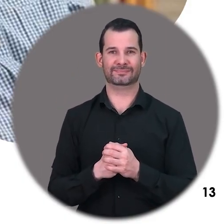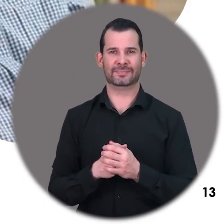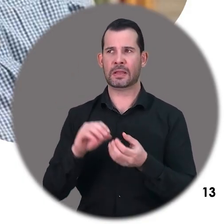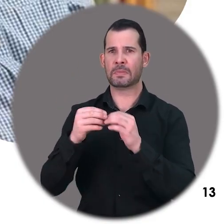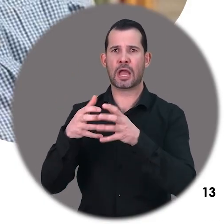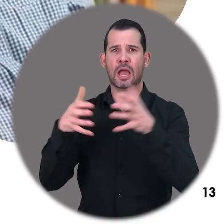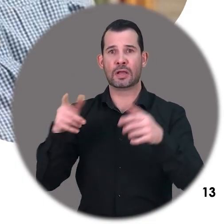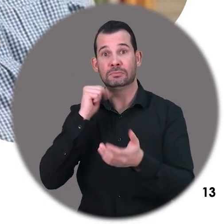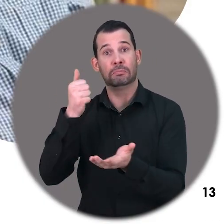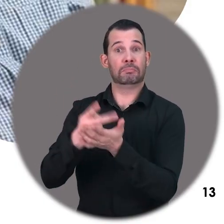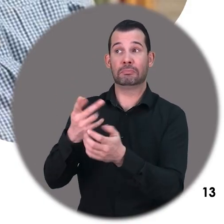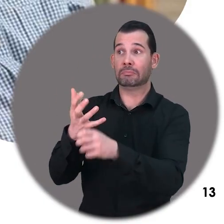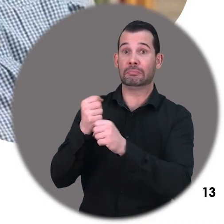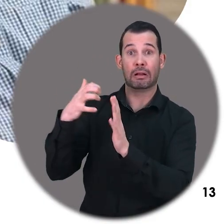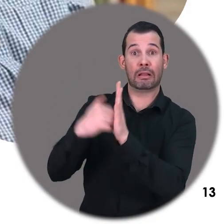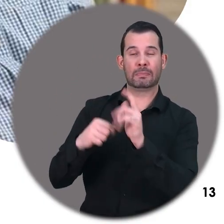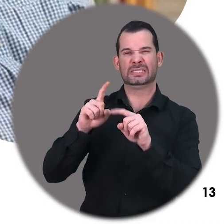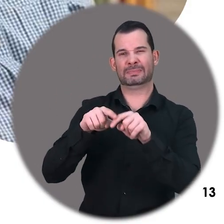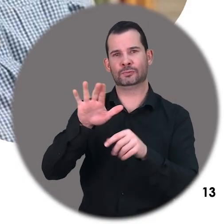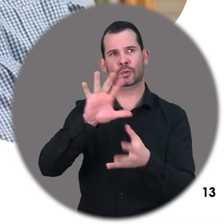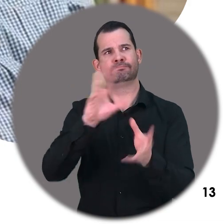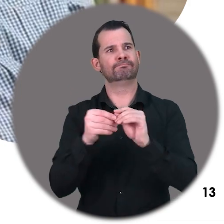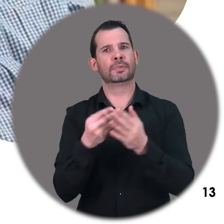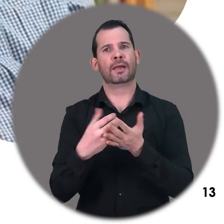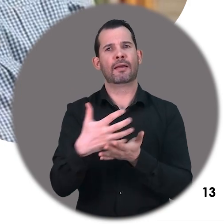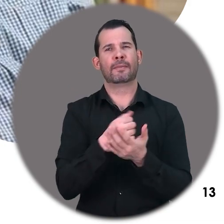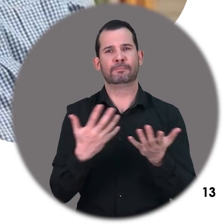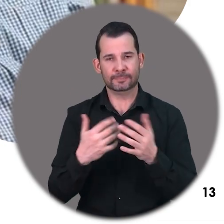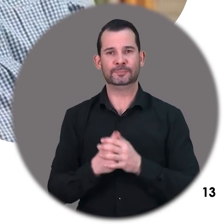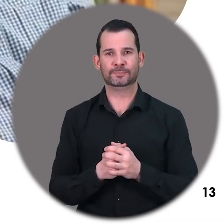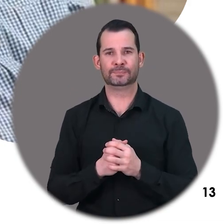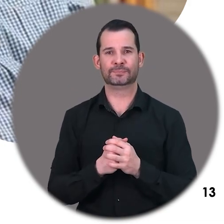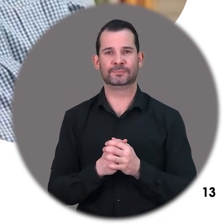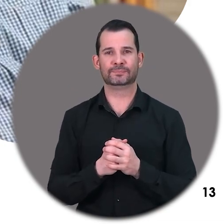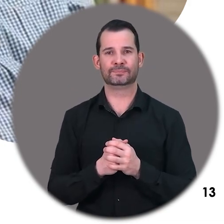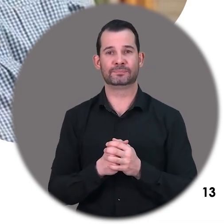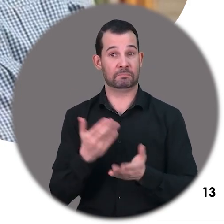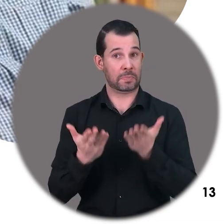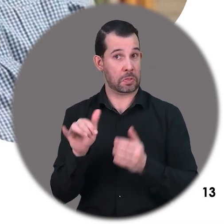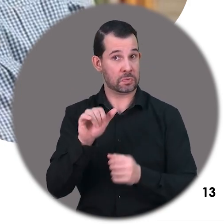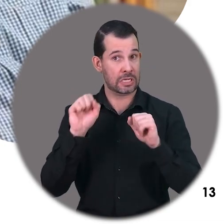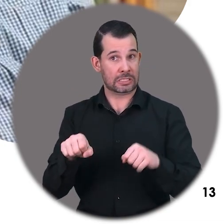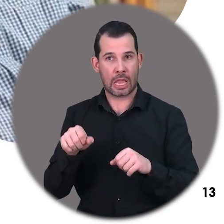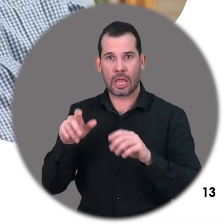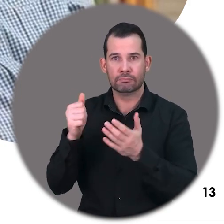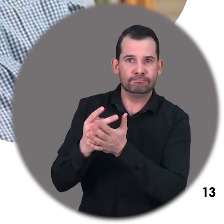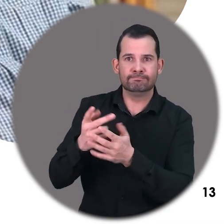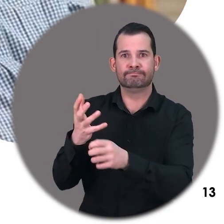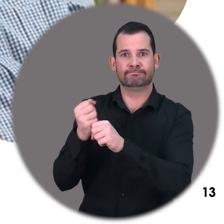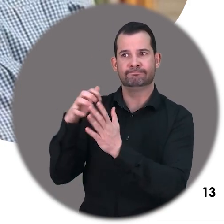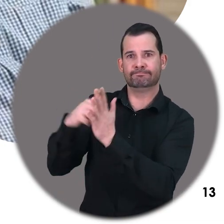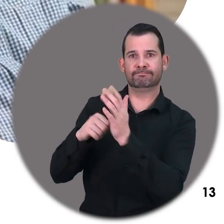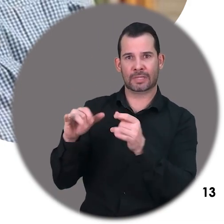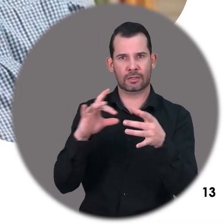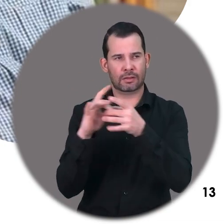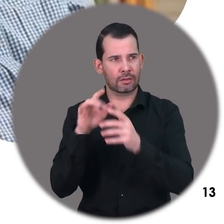The amount you’re eligible to claim depends on your net income. You may also be eligible to claim the corresponding